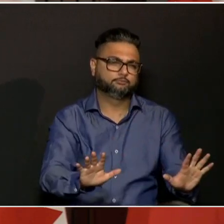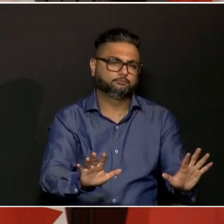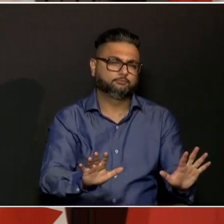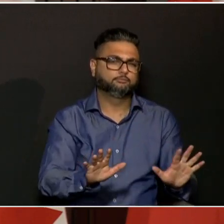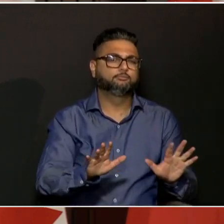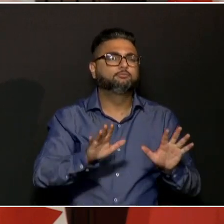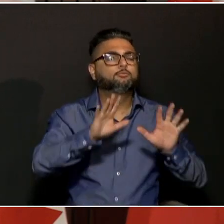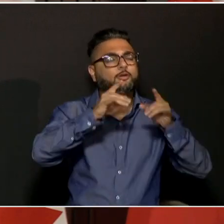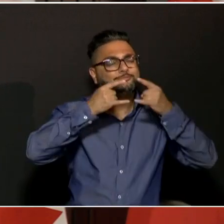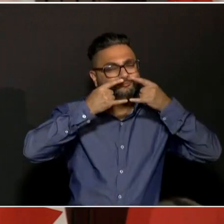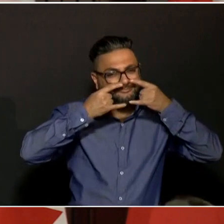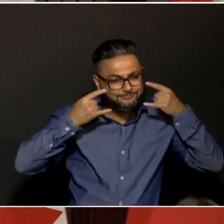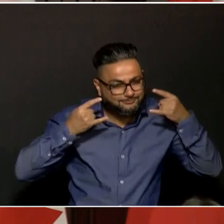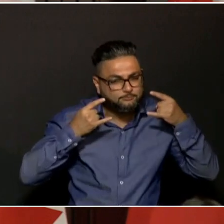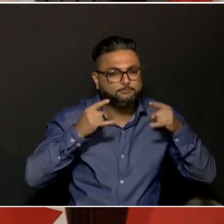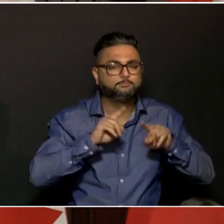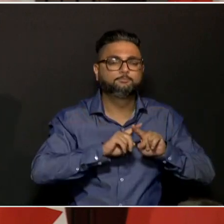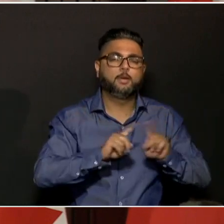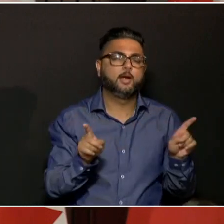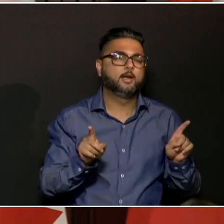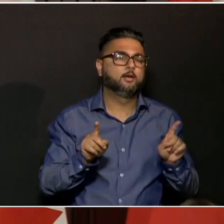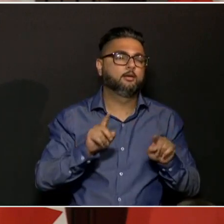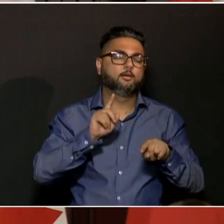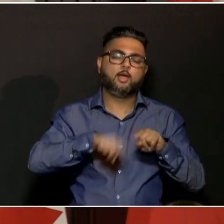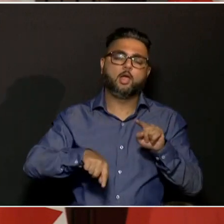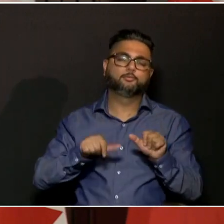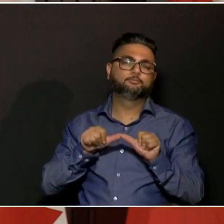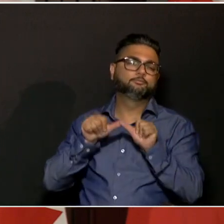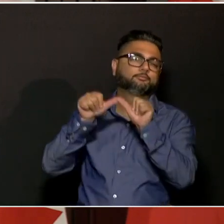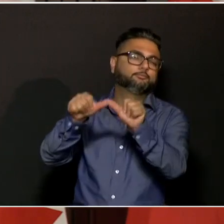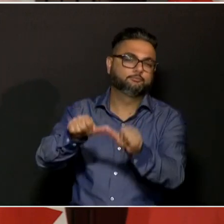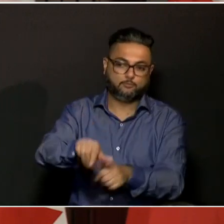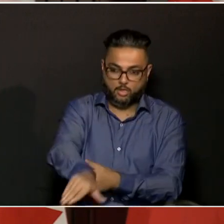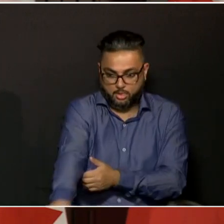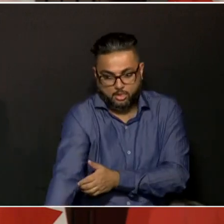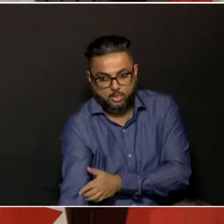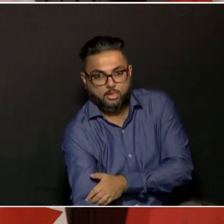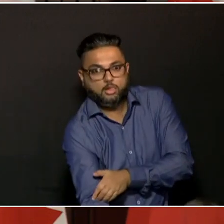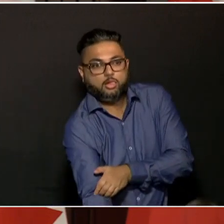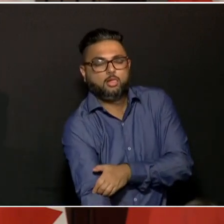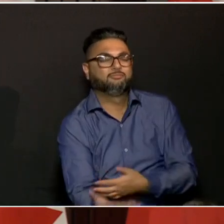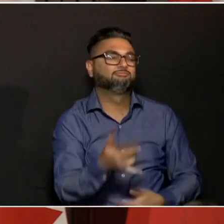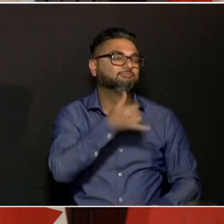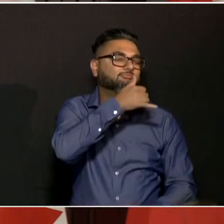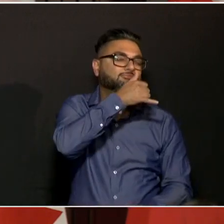Age group going into their and God bless them, be careful and have face coverings but we